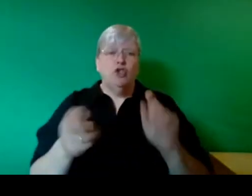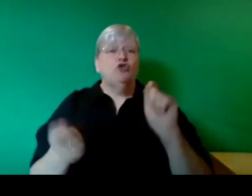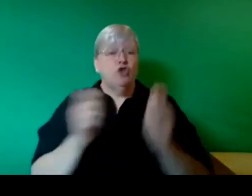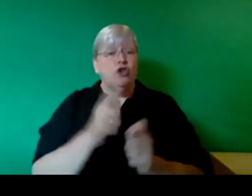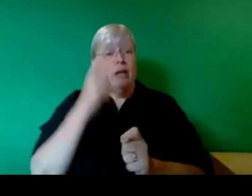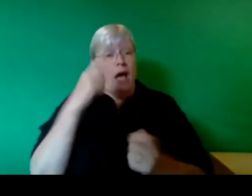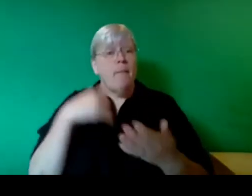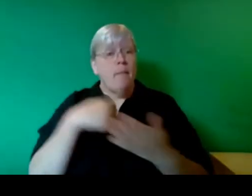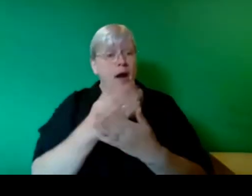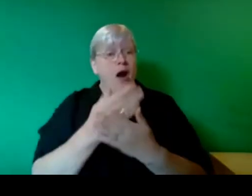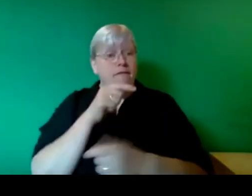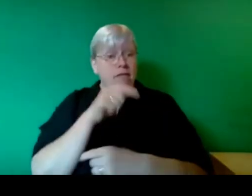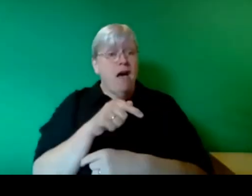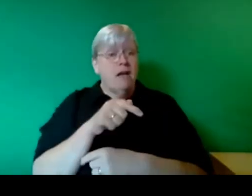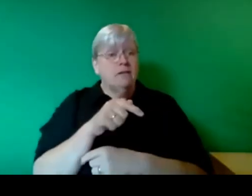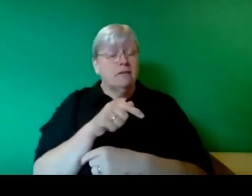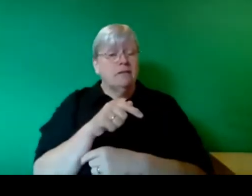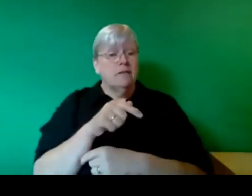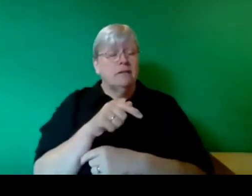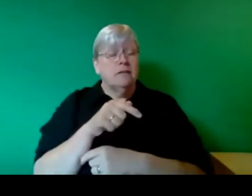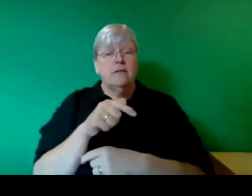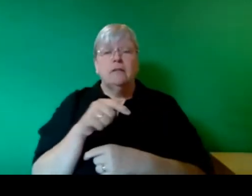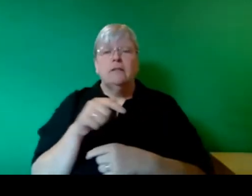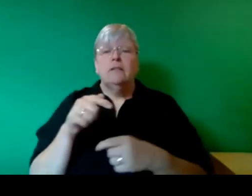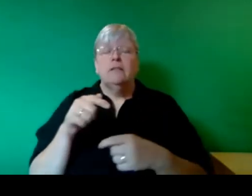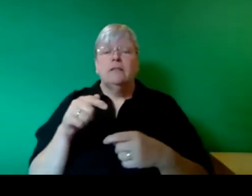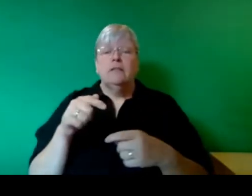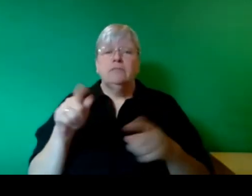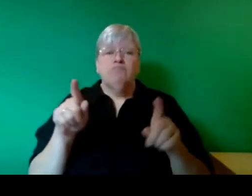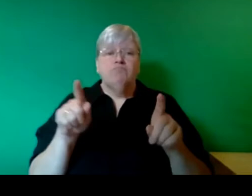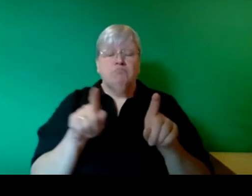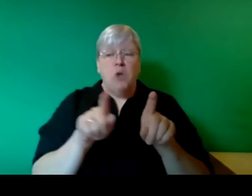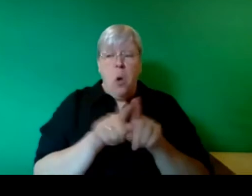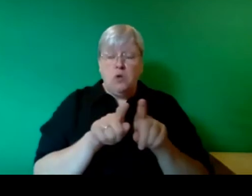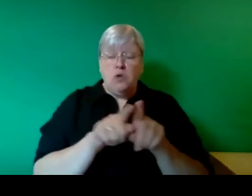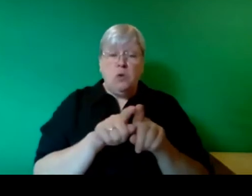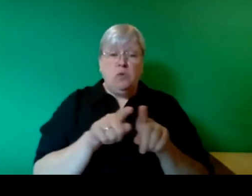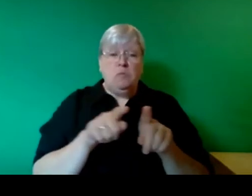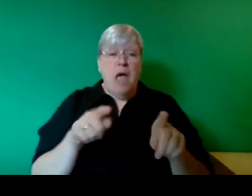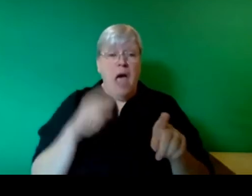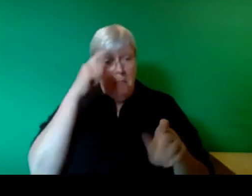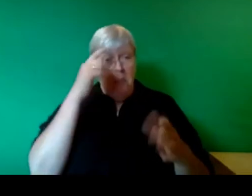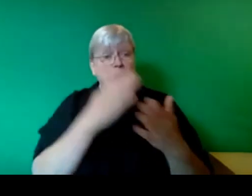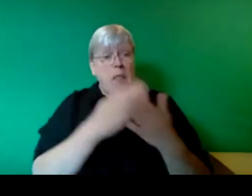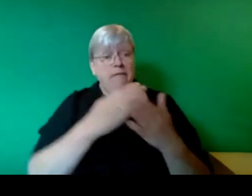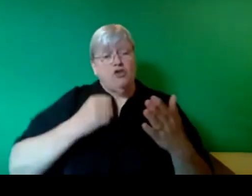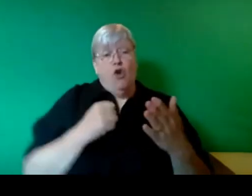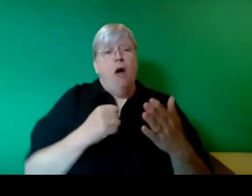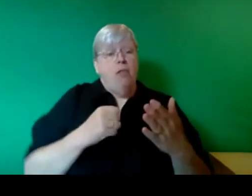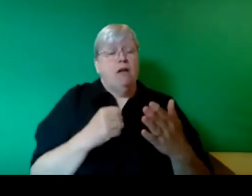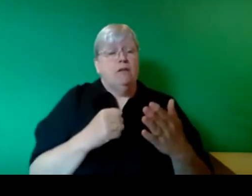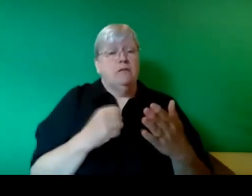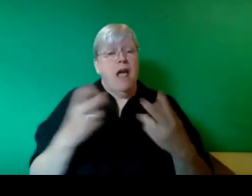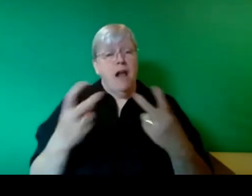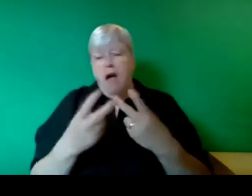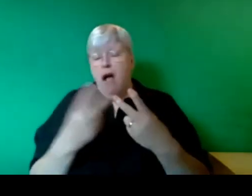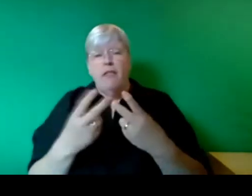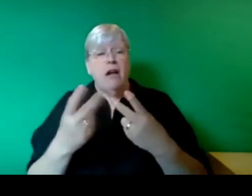said I think certainly for a nation like Scotland and others is the, I guess the benefits of being